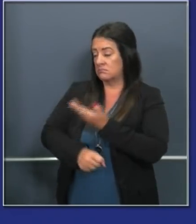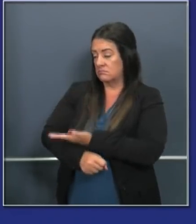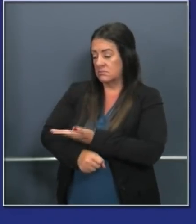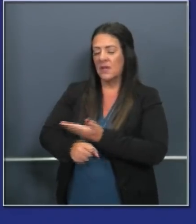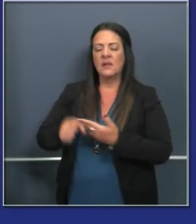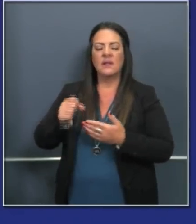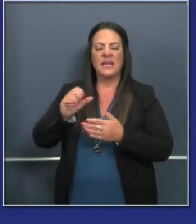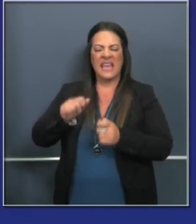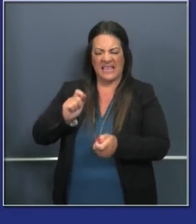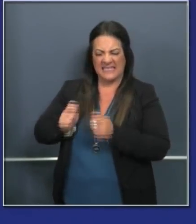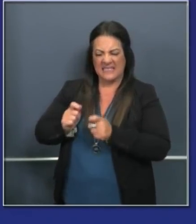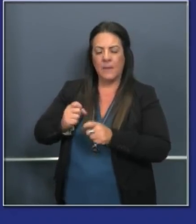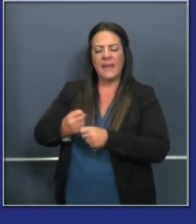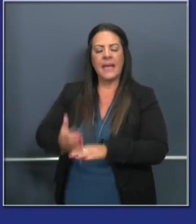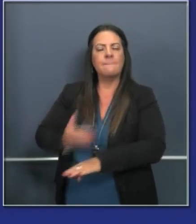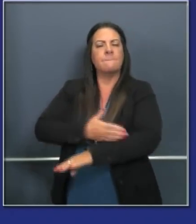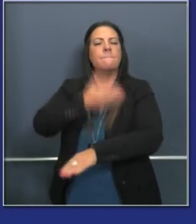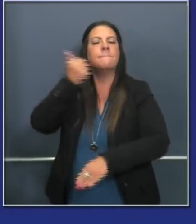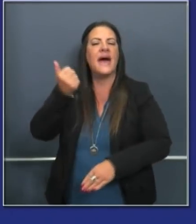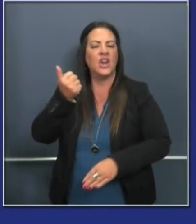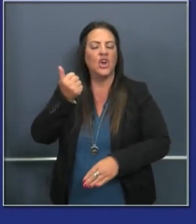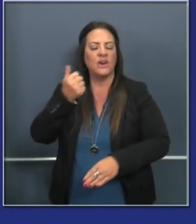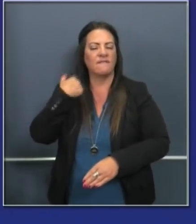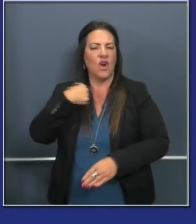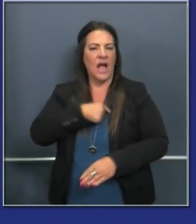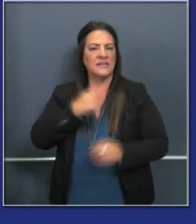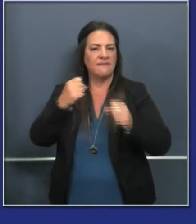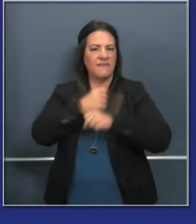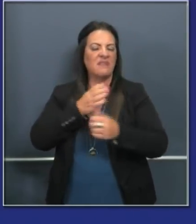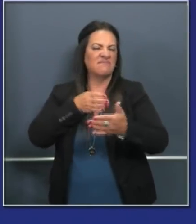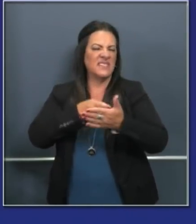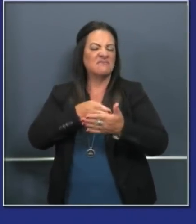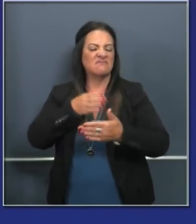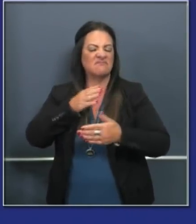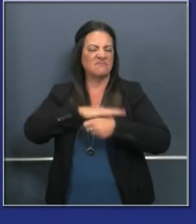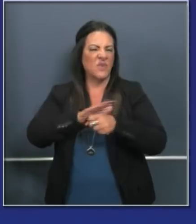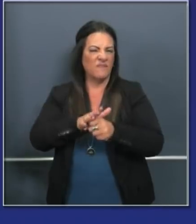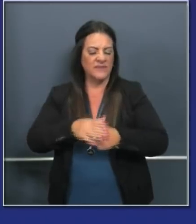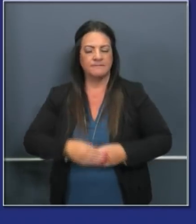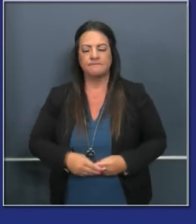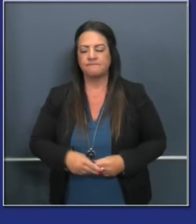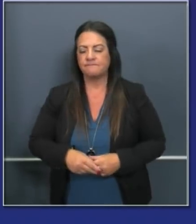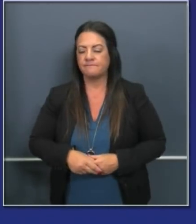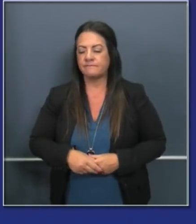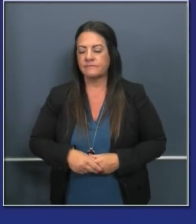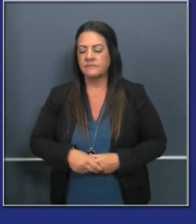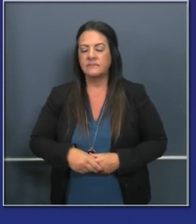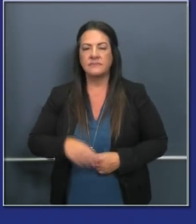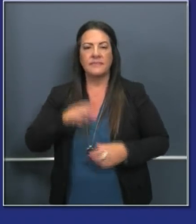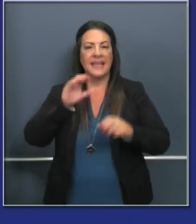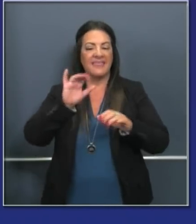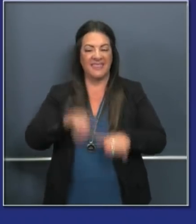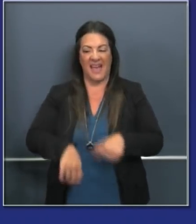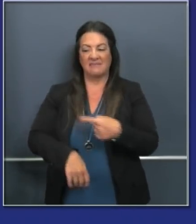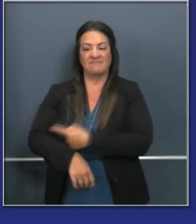FIGHT AGAINST COVID-19 HAVE IMPROVED TOOLS AND MAYBE EVEN BETTER DECISIONS IN THE FUTURE BASED ON OUR WORK TOGETHER AND